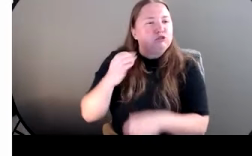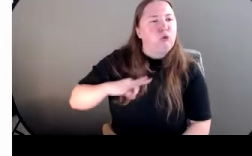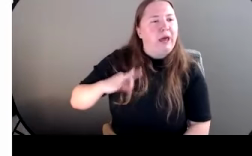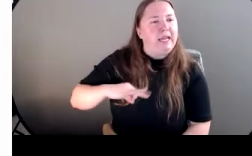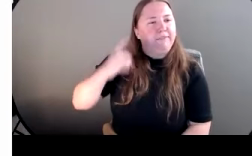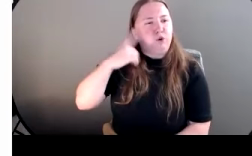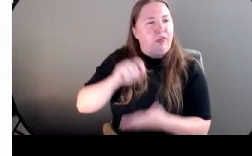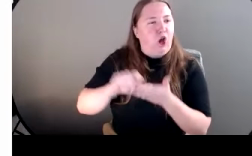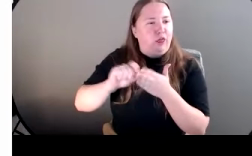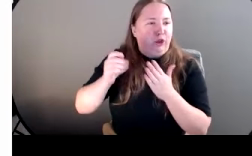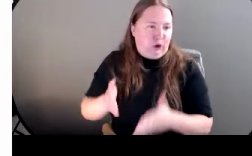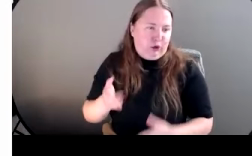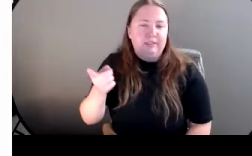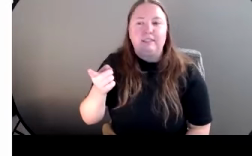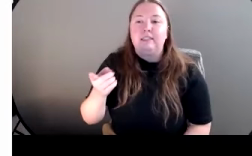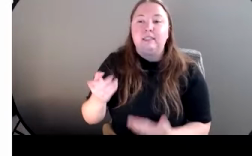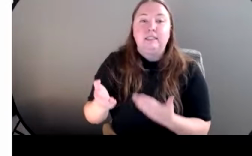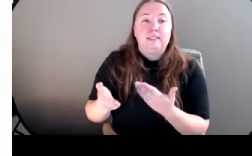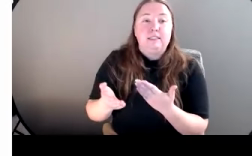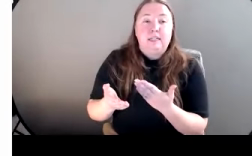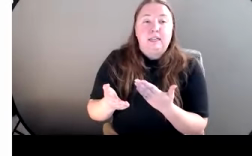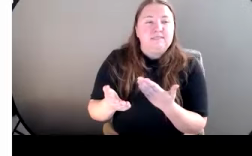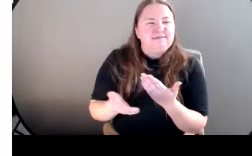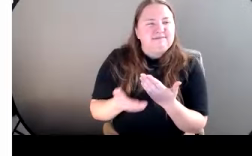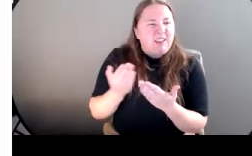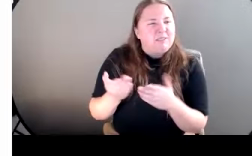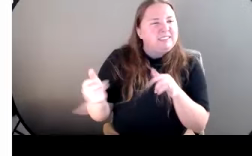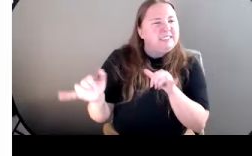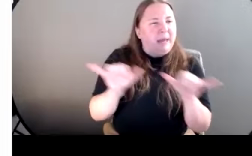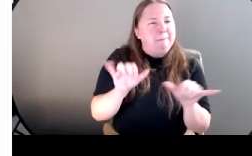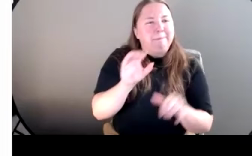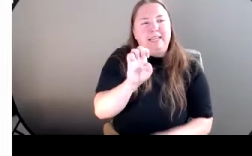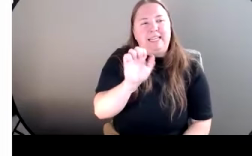So this is, you know, similar to, like, an easy bib, type of, tool.